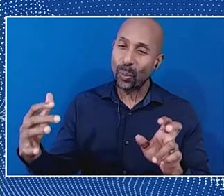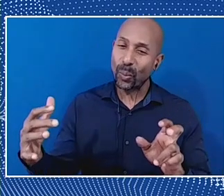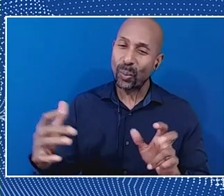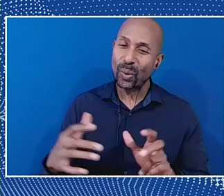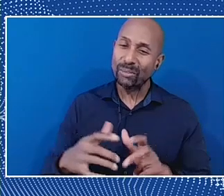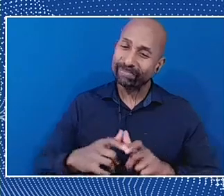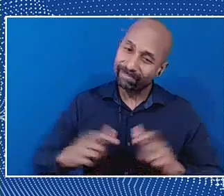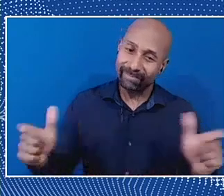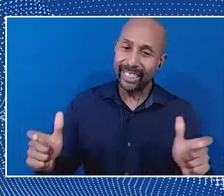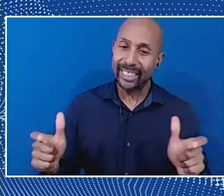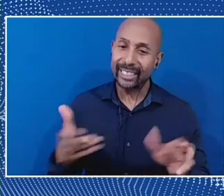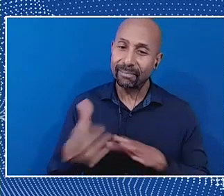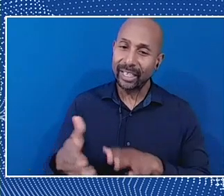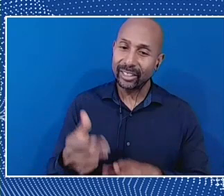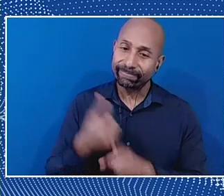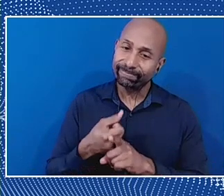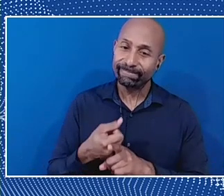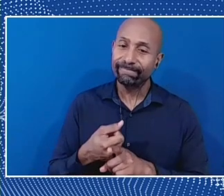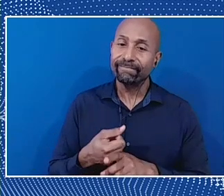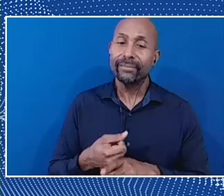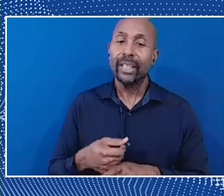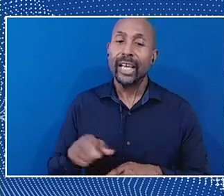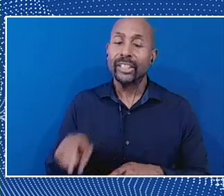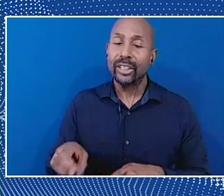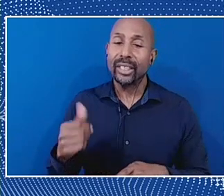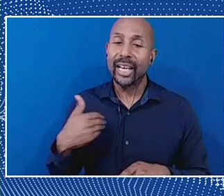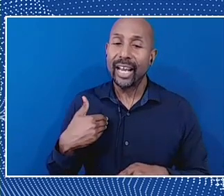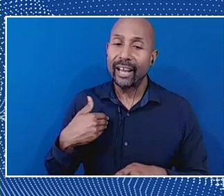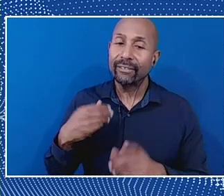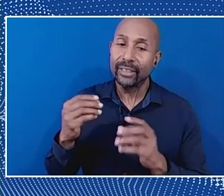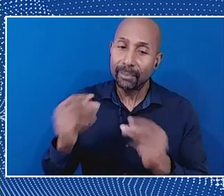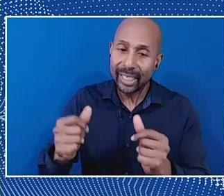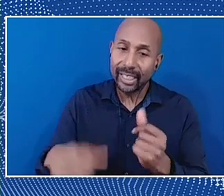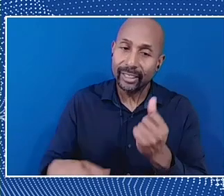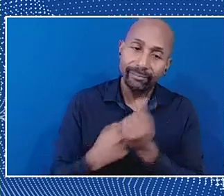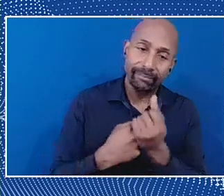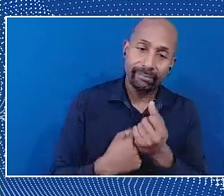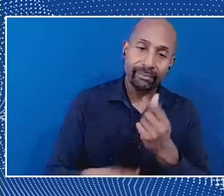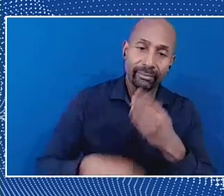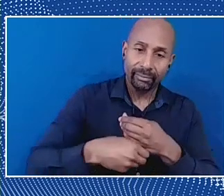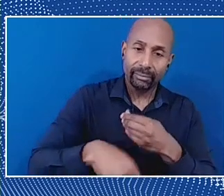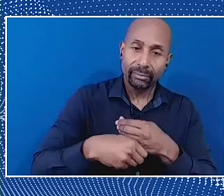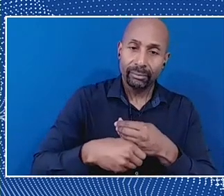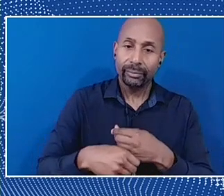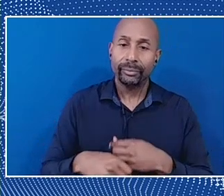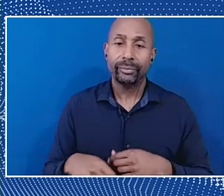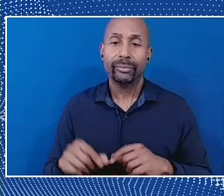Students do not aspire to enter their early 20s with deliberating debt.